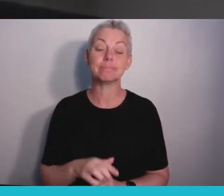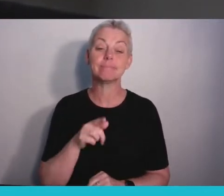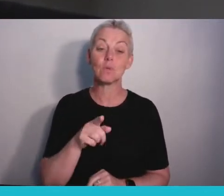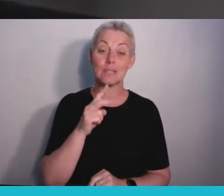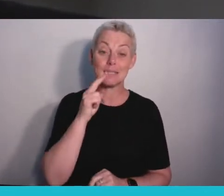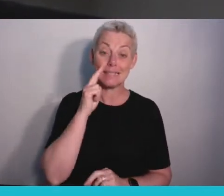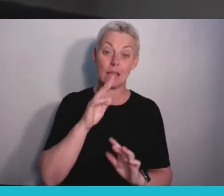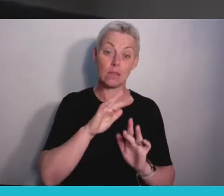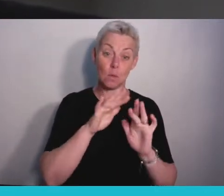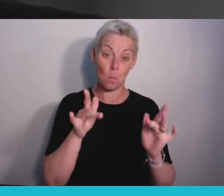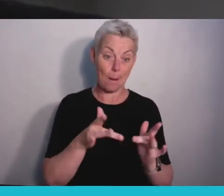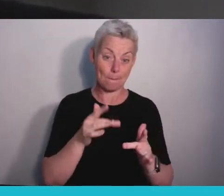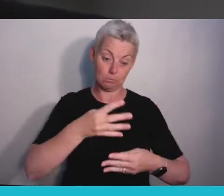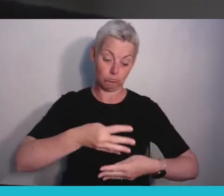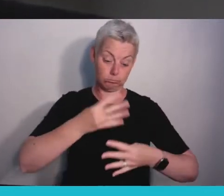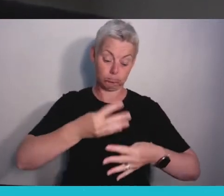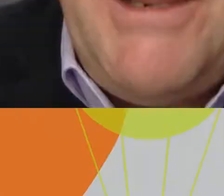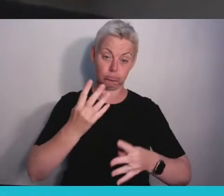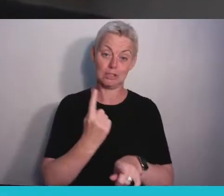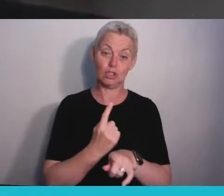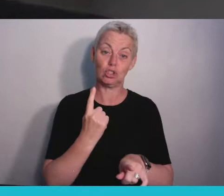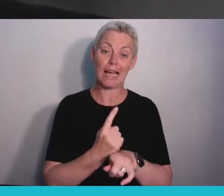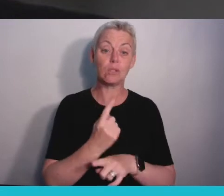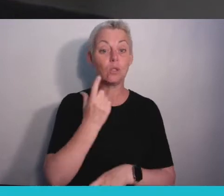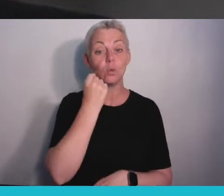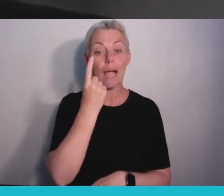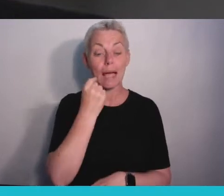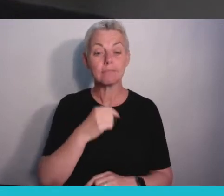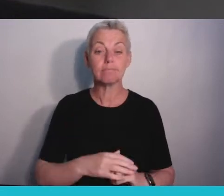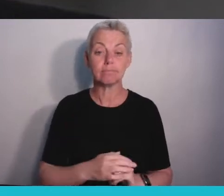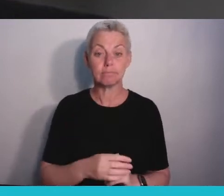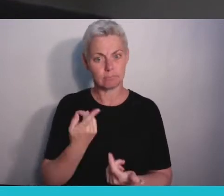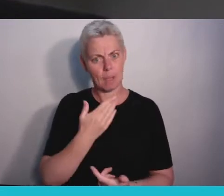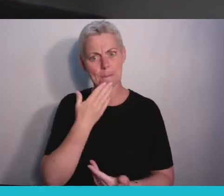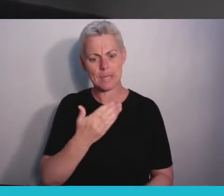you to use. Please do take the opportunity to thank staff and friends and to celebrate